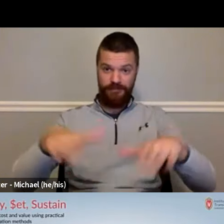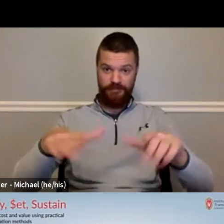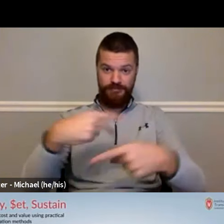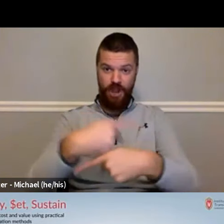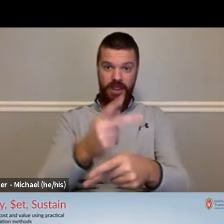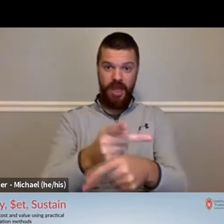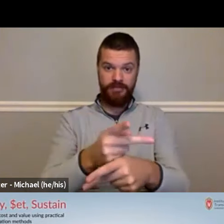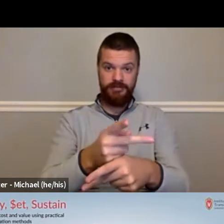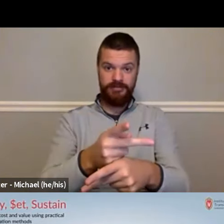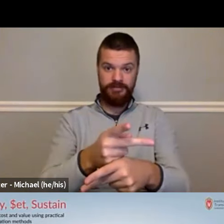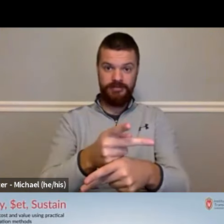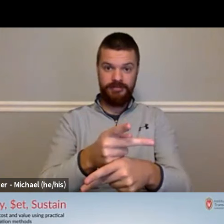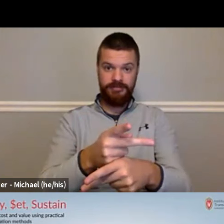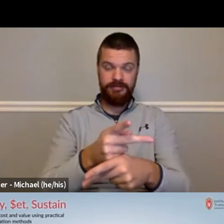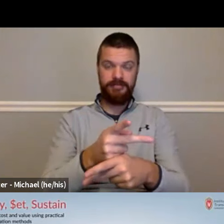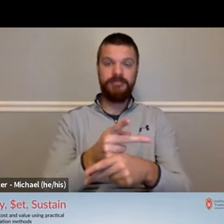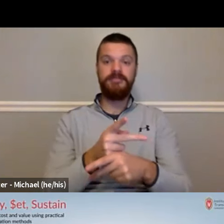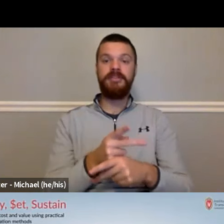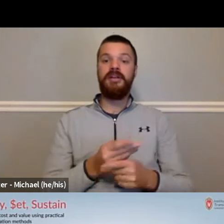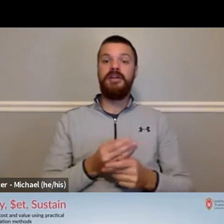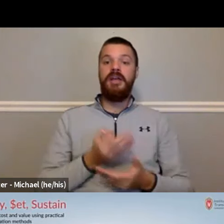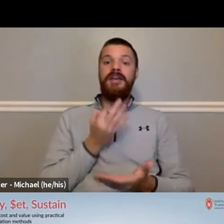Michelle Chui: maintain sort of financial sustainability.